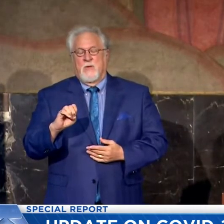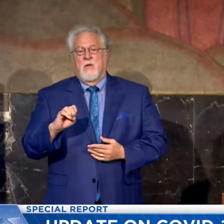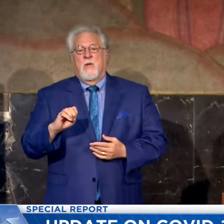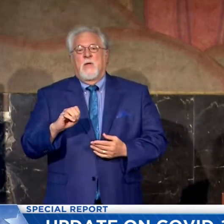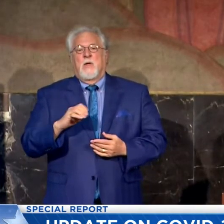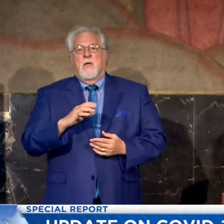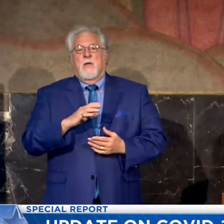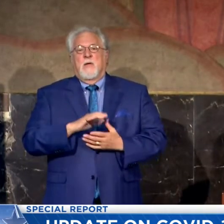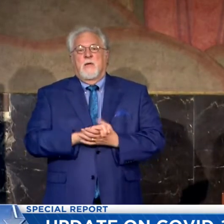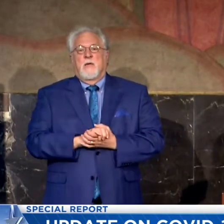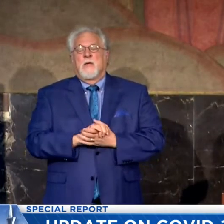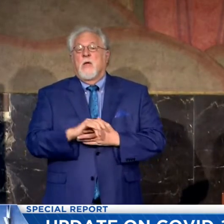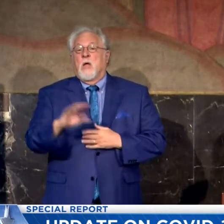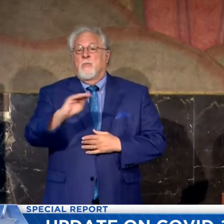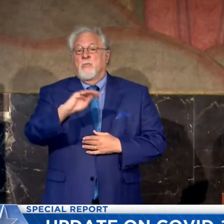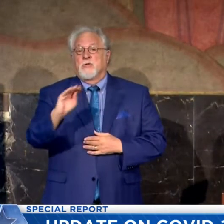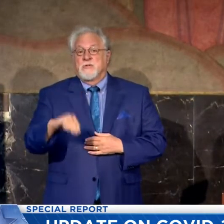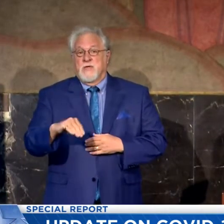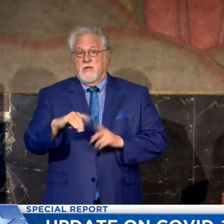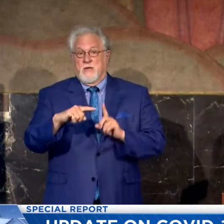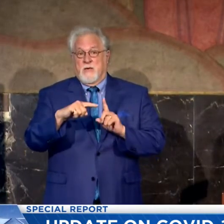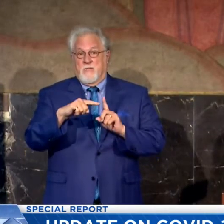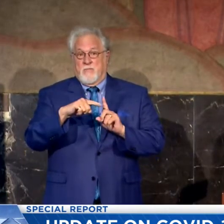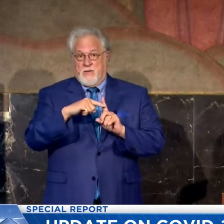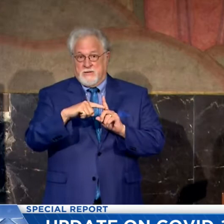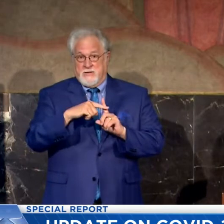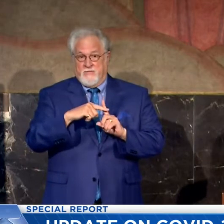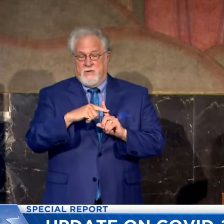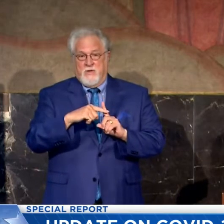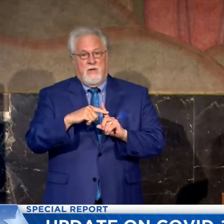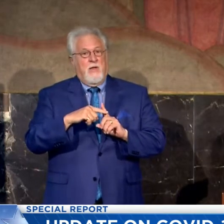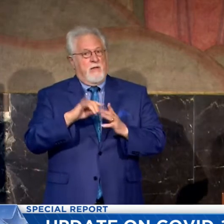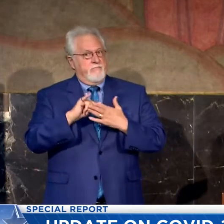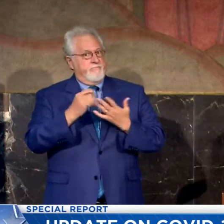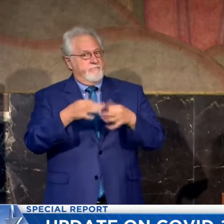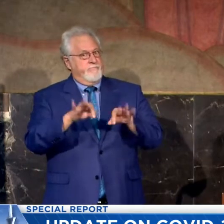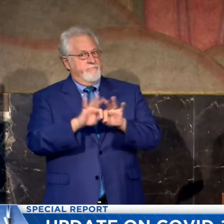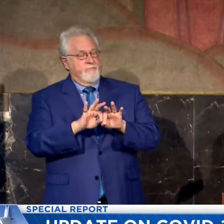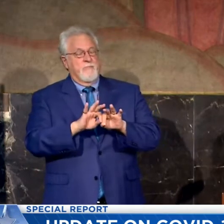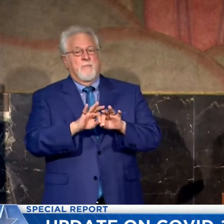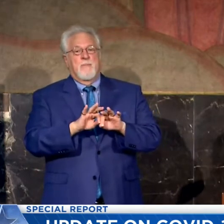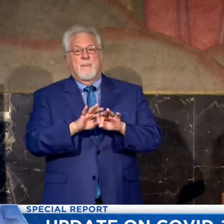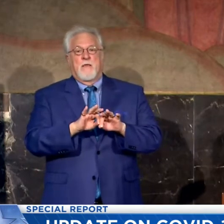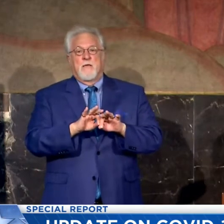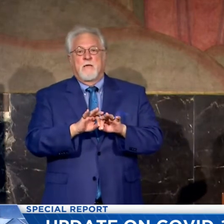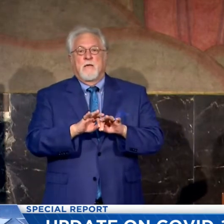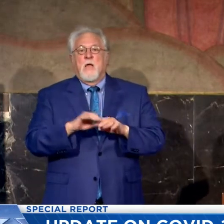WOULD BE WHAT WE CONSIDER A NEW CASE.